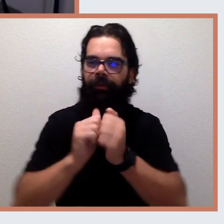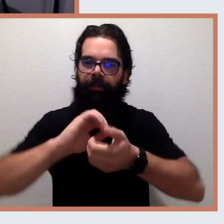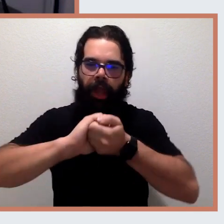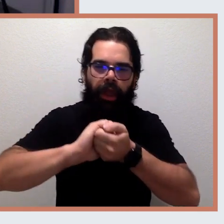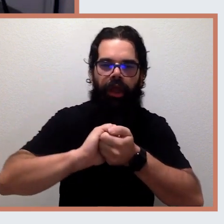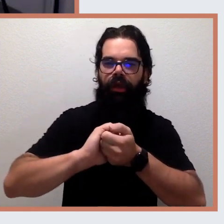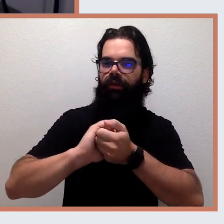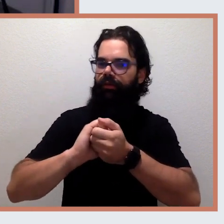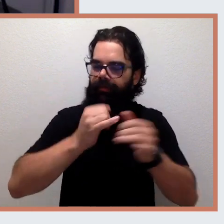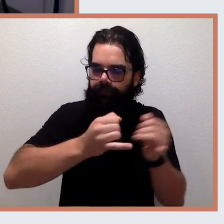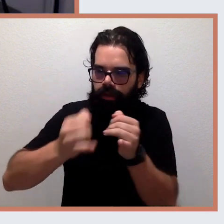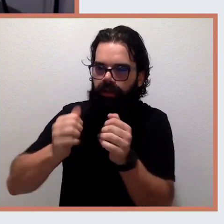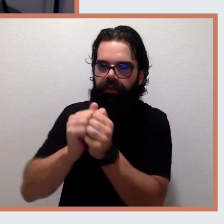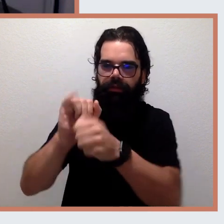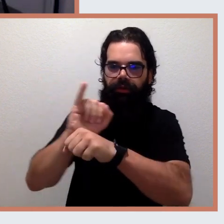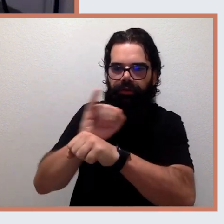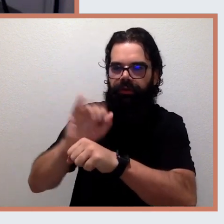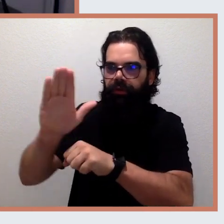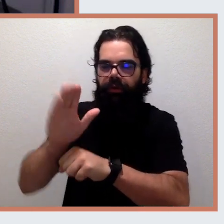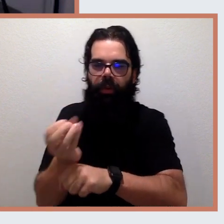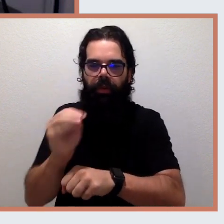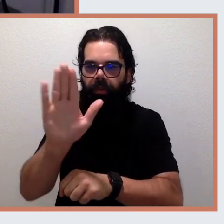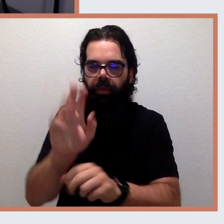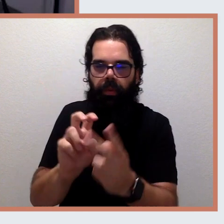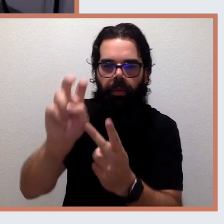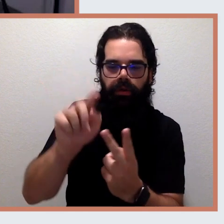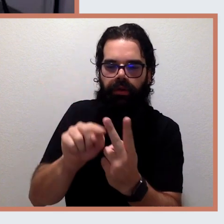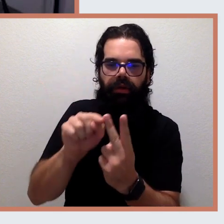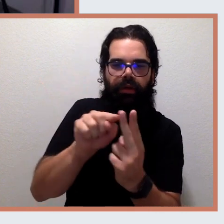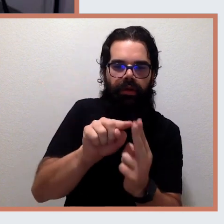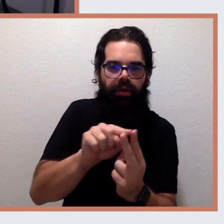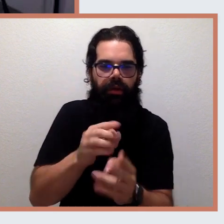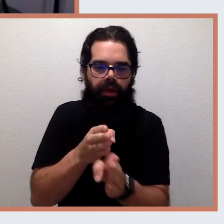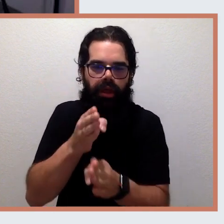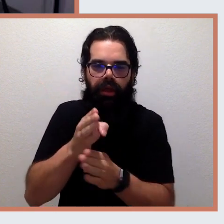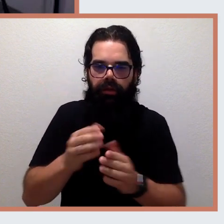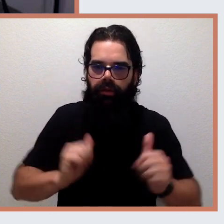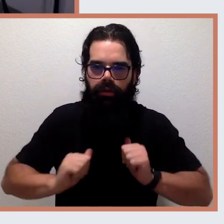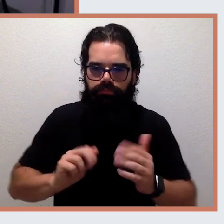definitely as, you know, creative partners, but also as individuals within this industry,